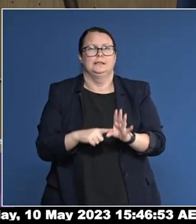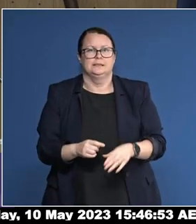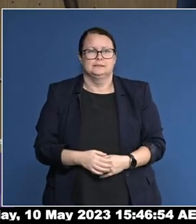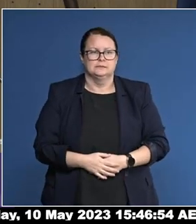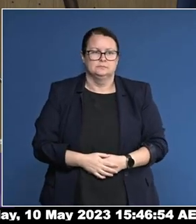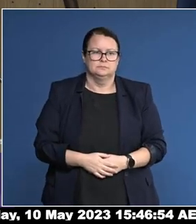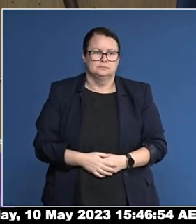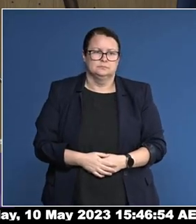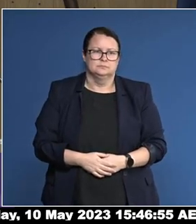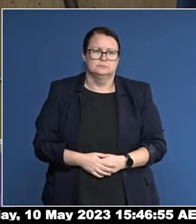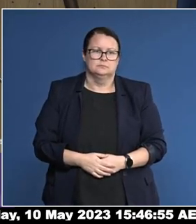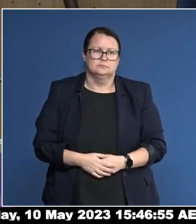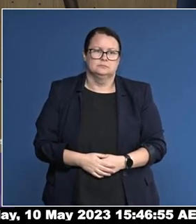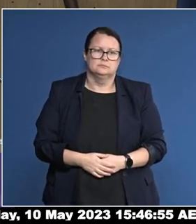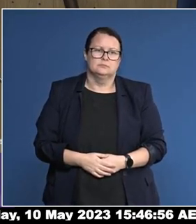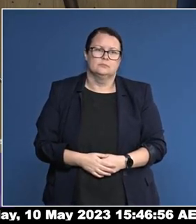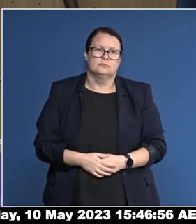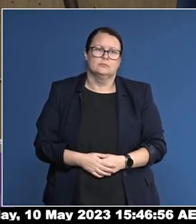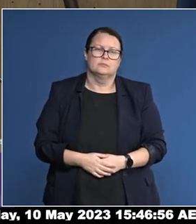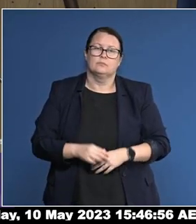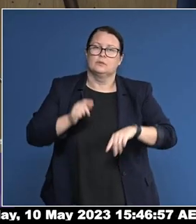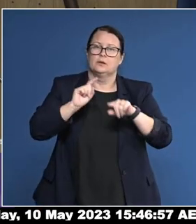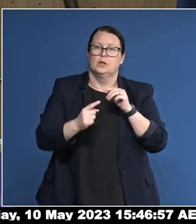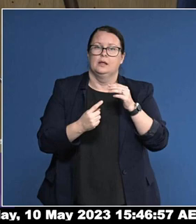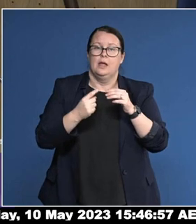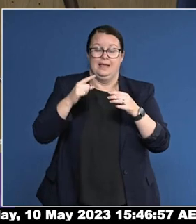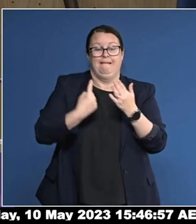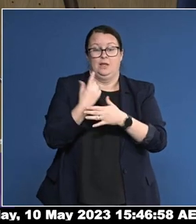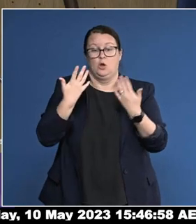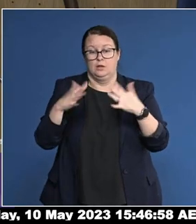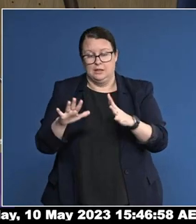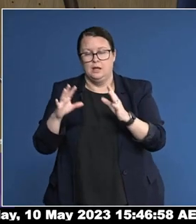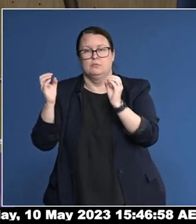Most of those events have been held in Brisbane, Sydney, Canberra and Perth so far.